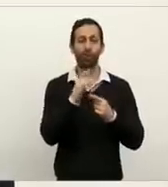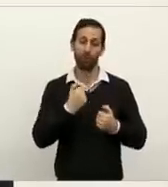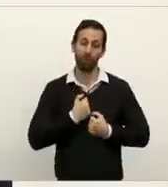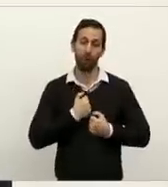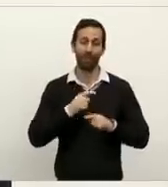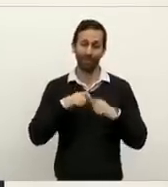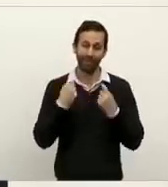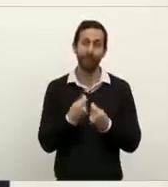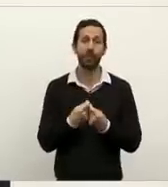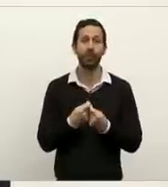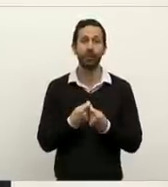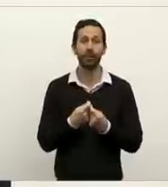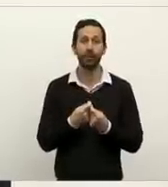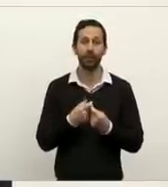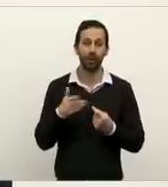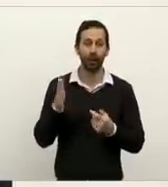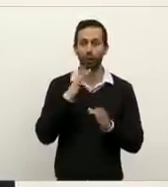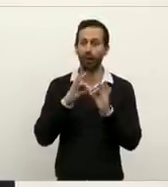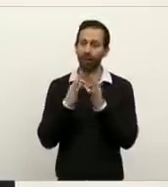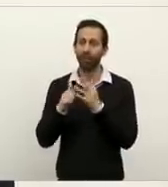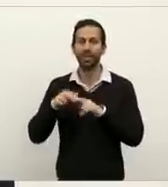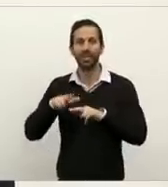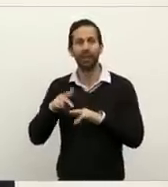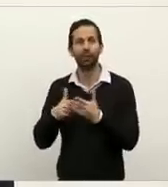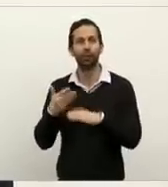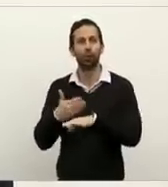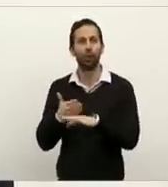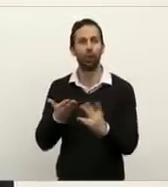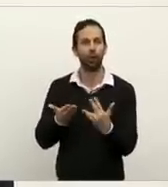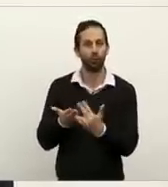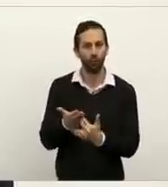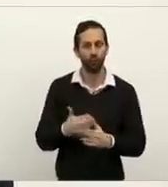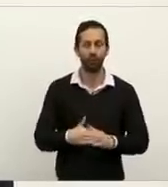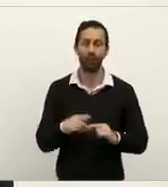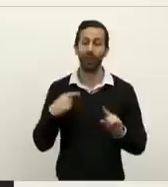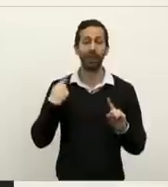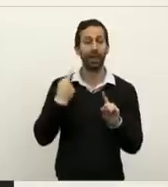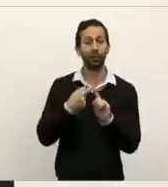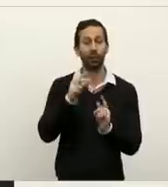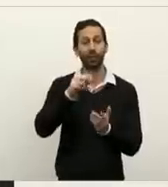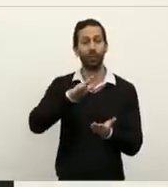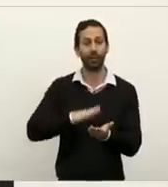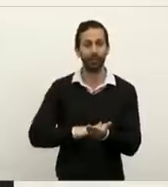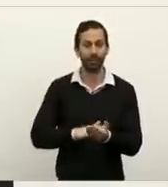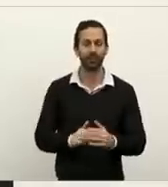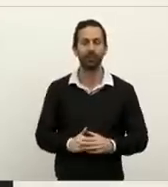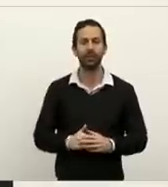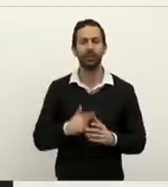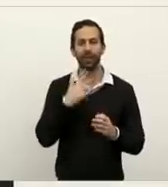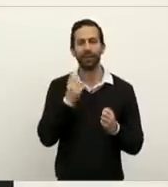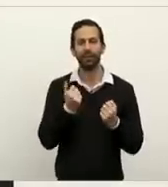and all our agency staff to work through. Over the last 12 months, there have been several lessons learned